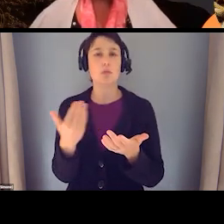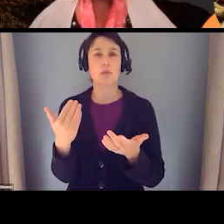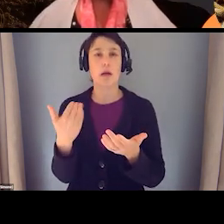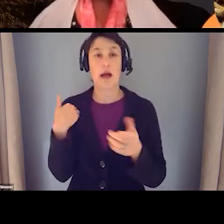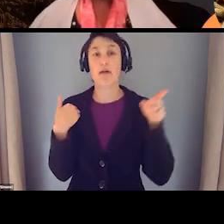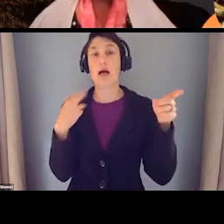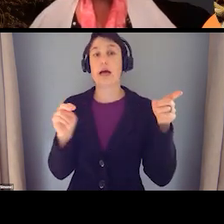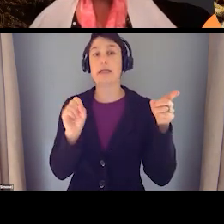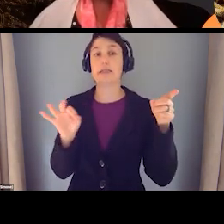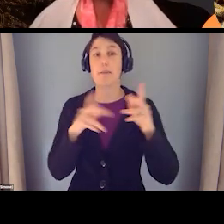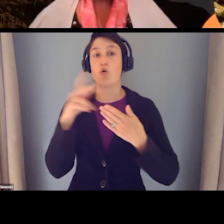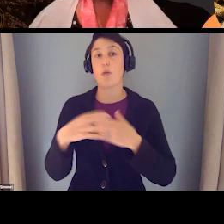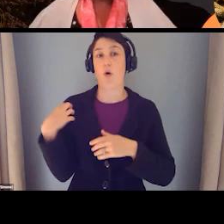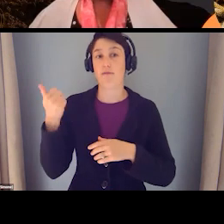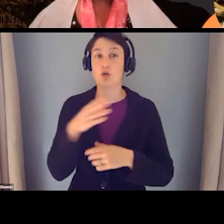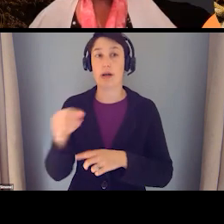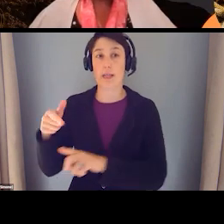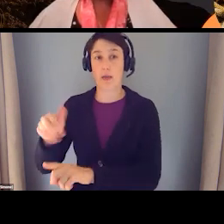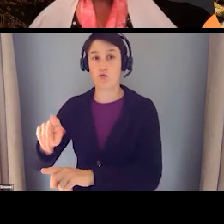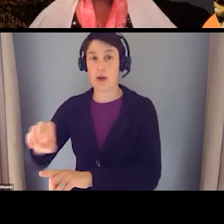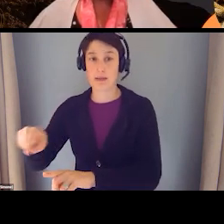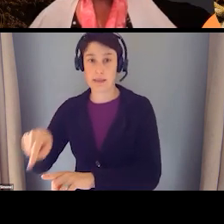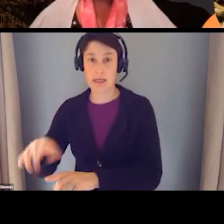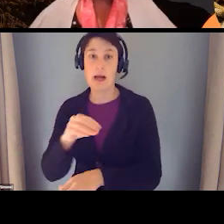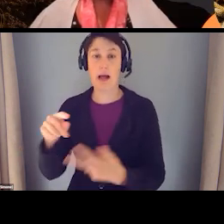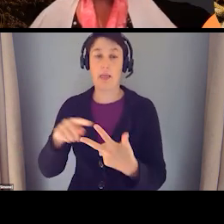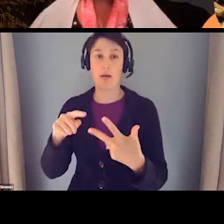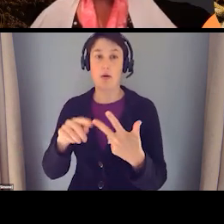and the principle investigator in a substantial environment relationship.